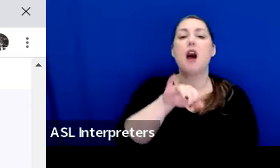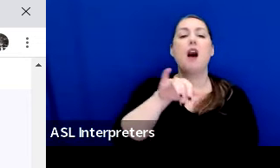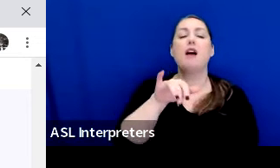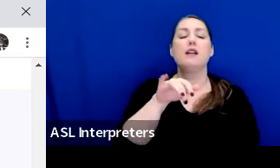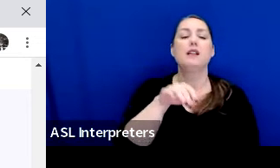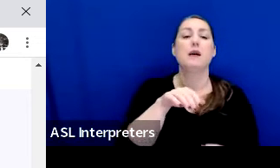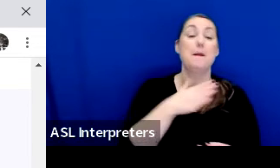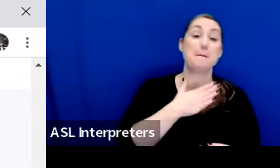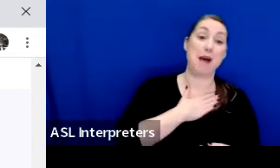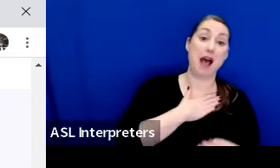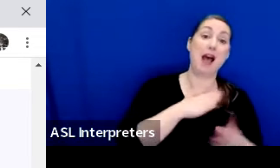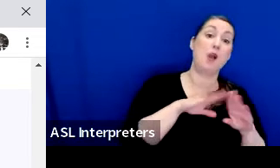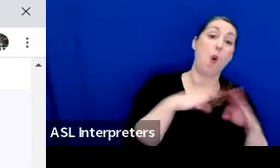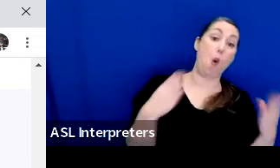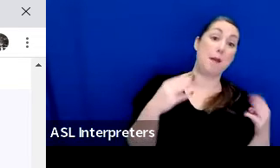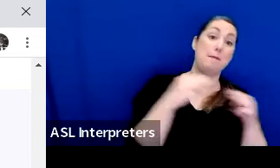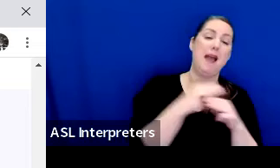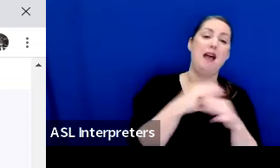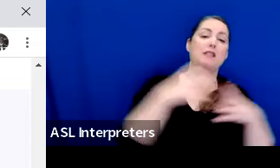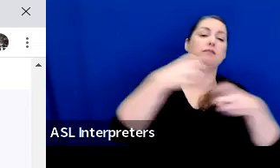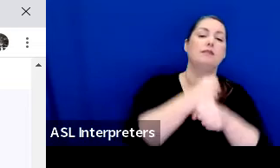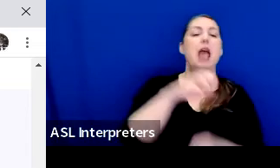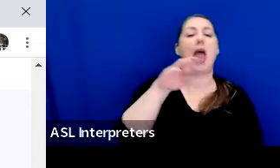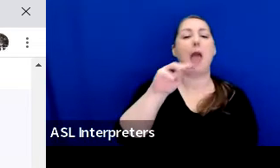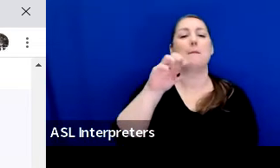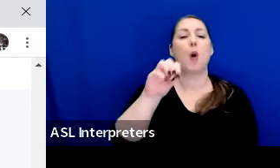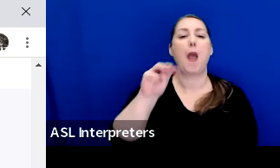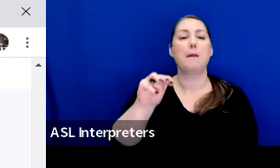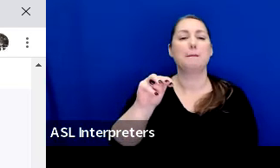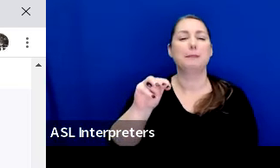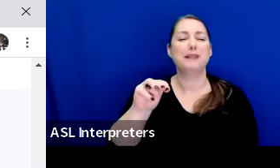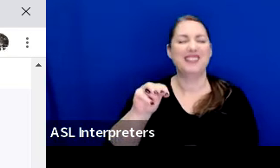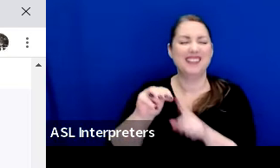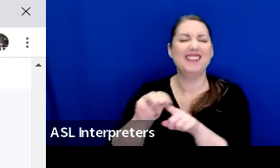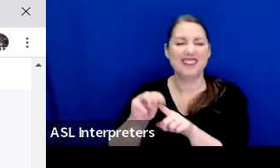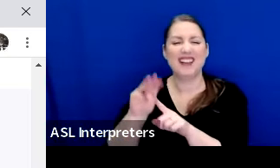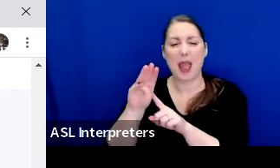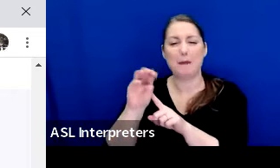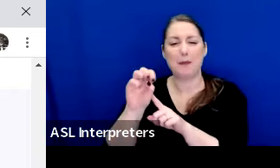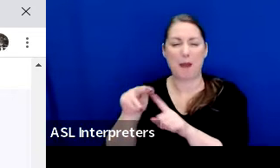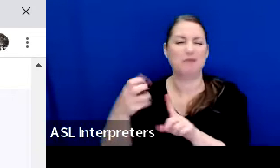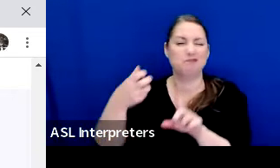So I like to think of David Lipman as the father of mom, which makes him a grandfather, and that's why he's talking about it.